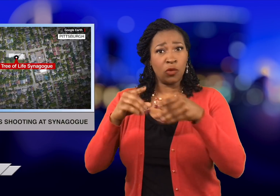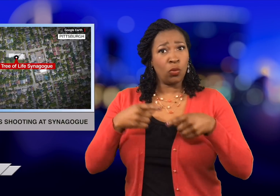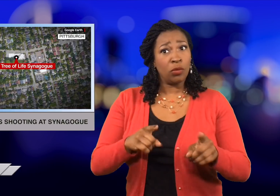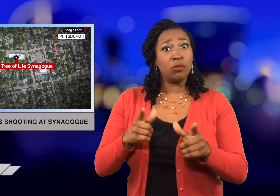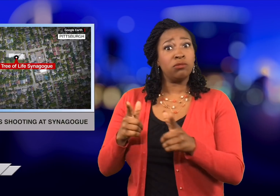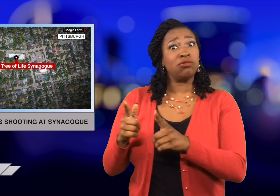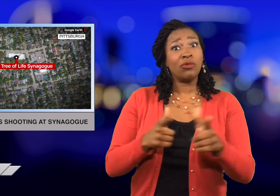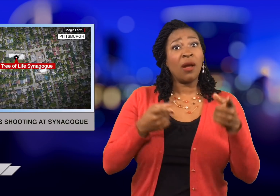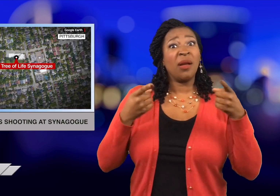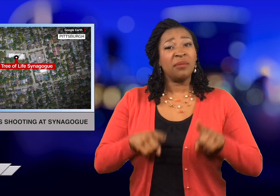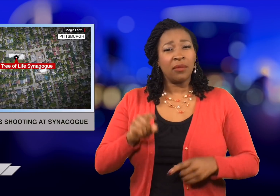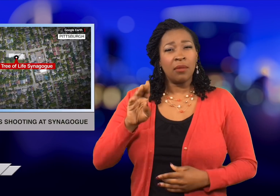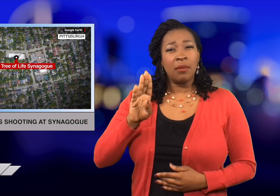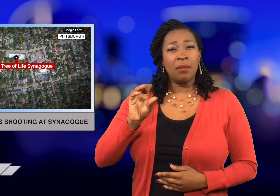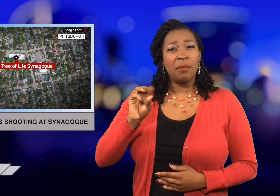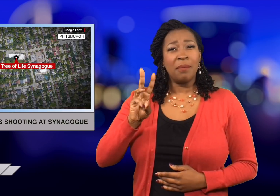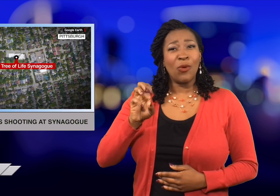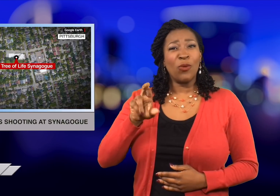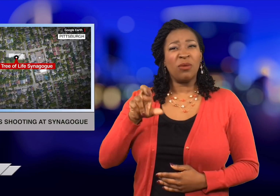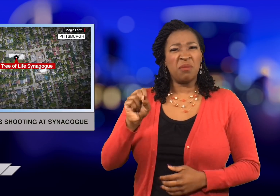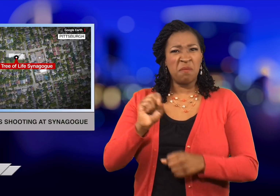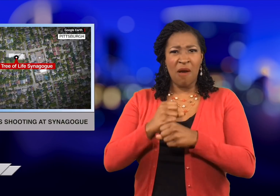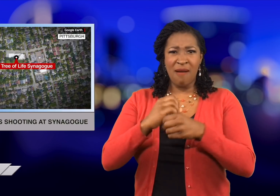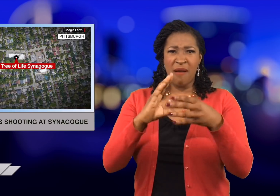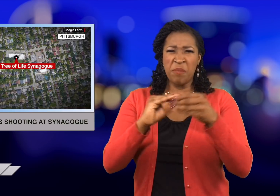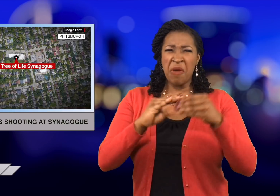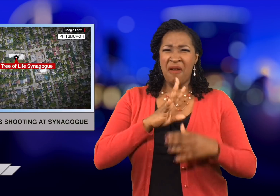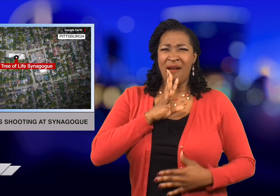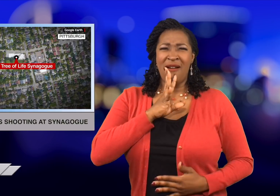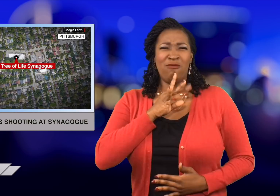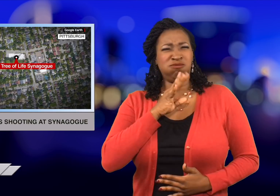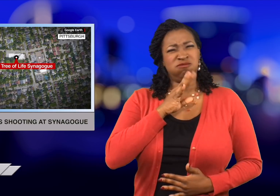Bowers was taken into custody and is now hospitalized with gunshot wounds.